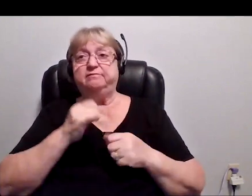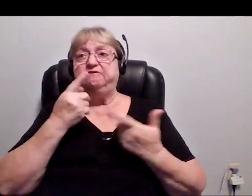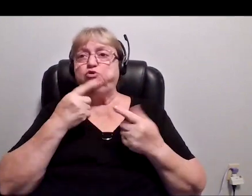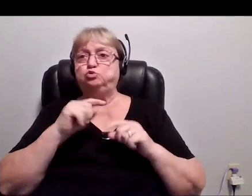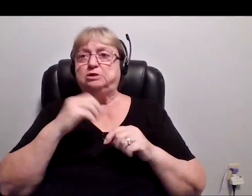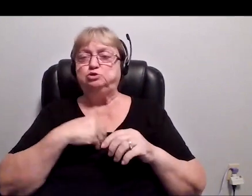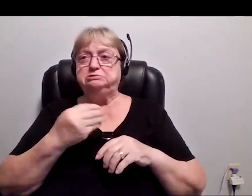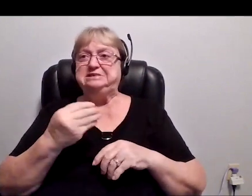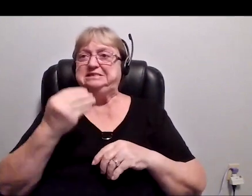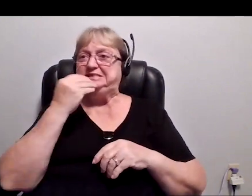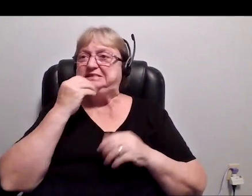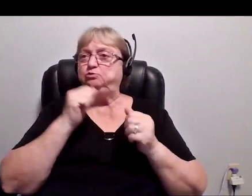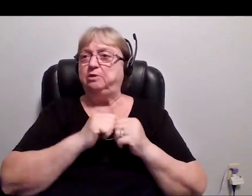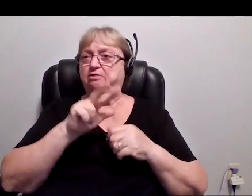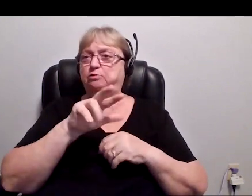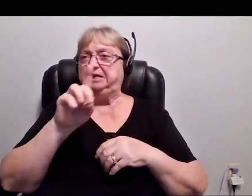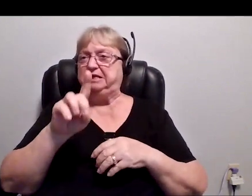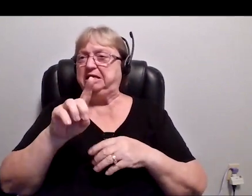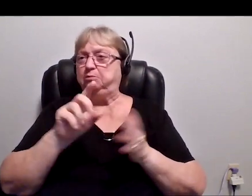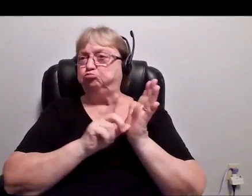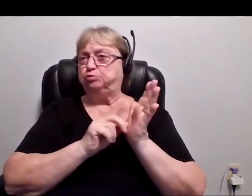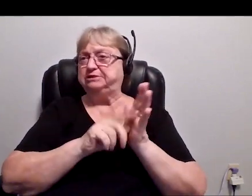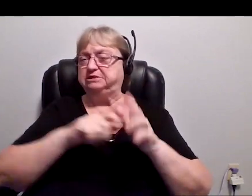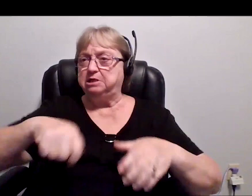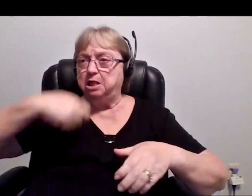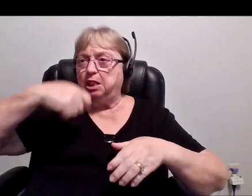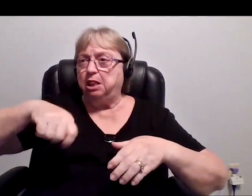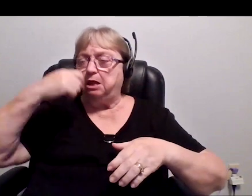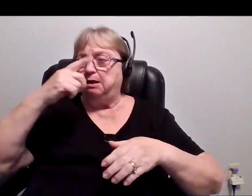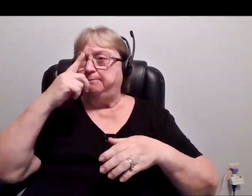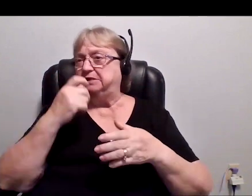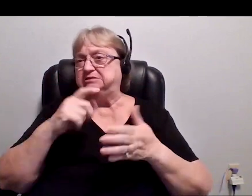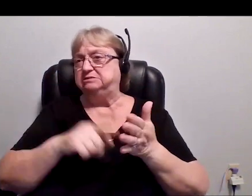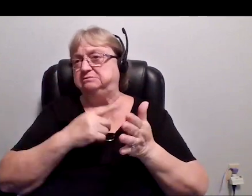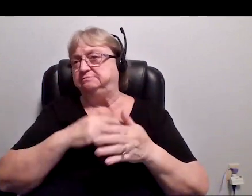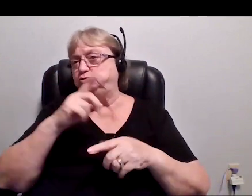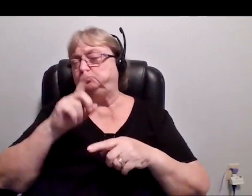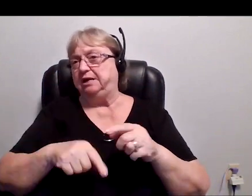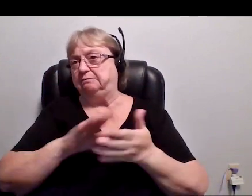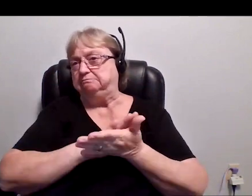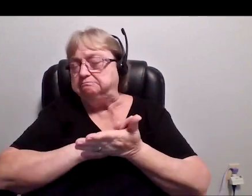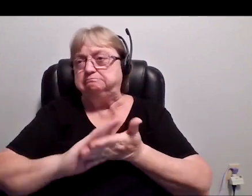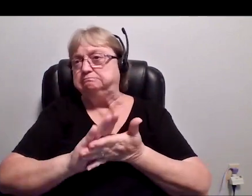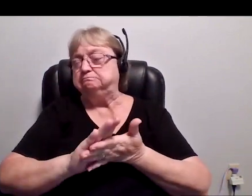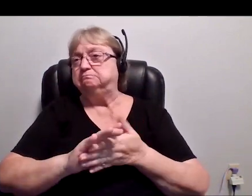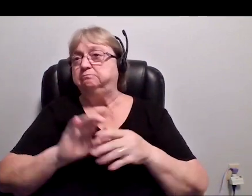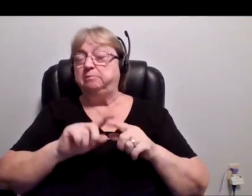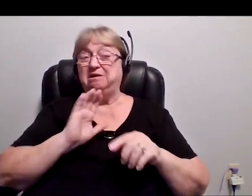with some 3D printed utensils, since it can be porous, sometimes you can't get all of that. For our models, though, we don't eat them